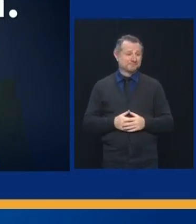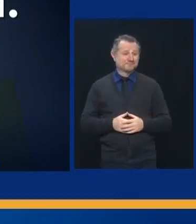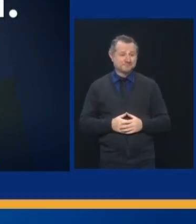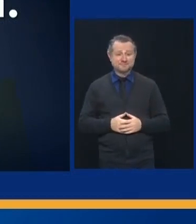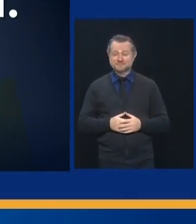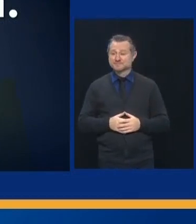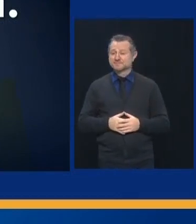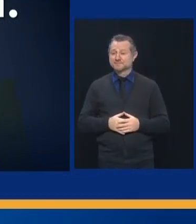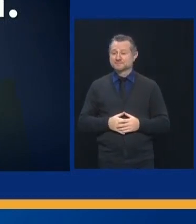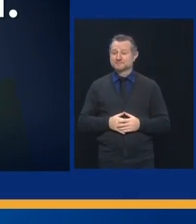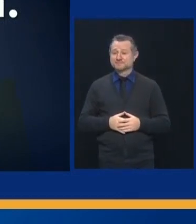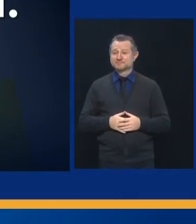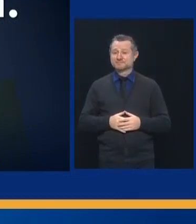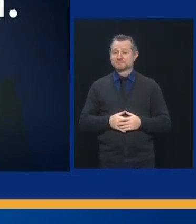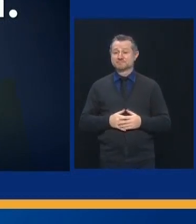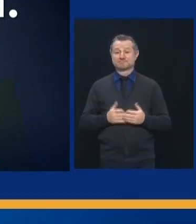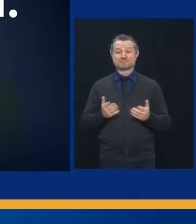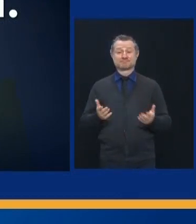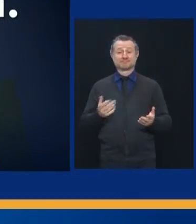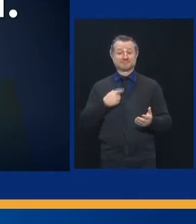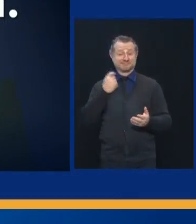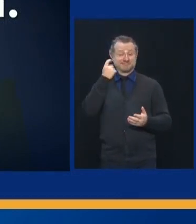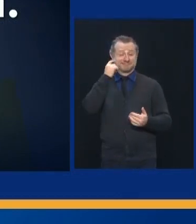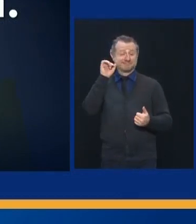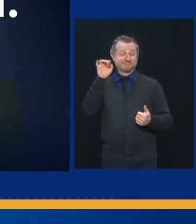UP, THEN YOU BACK OFF ON THE